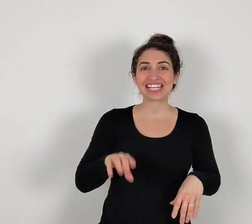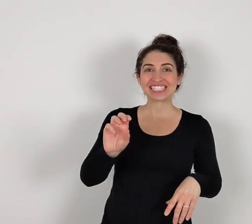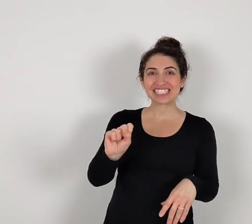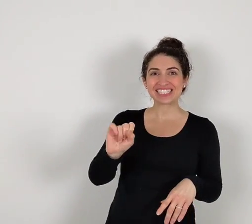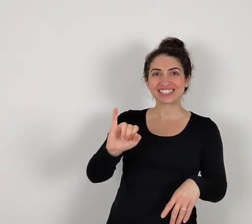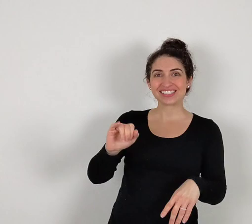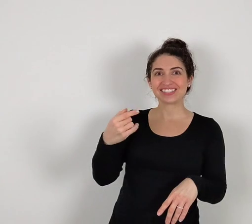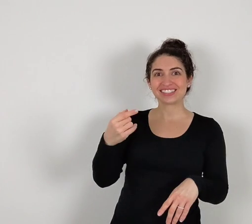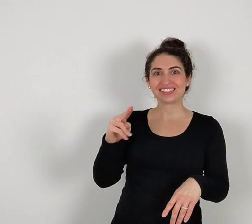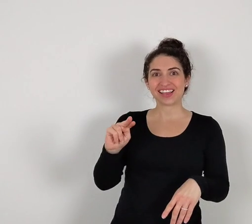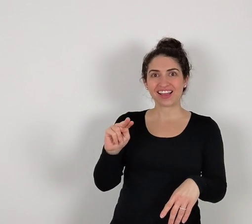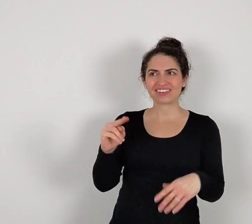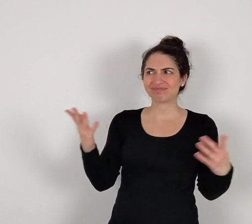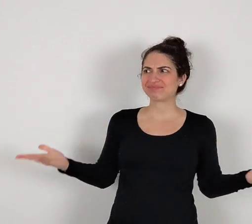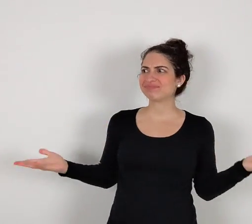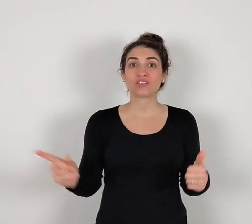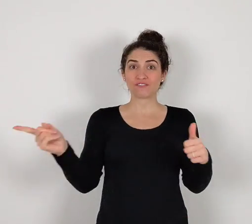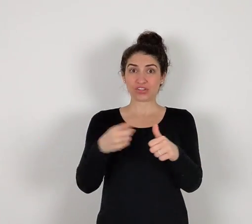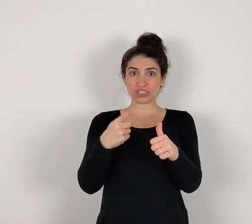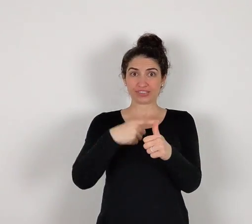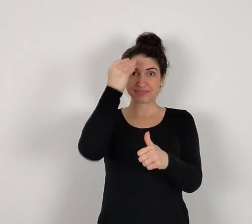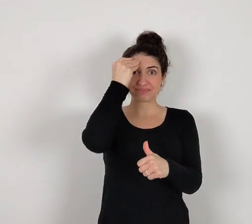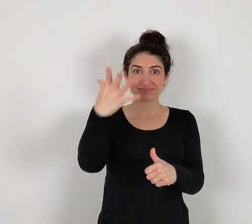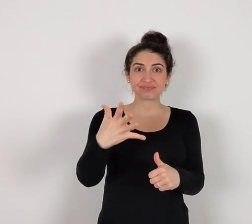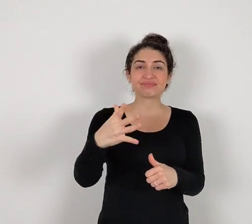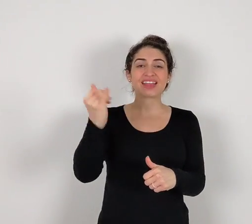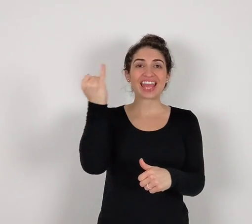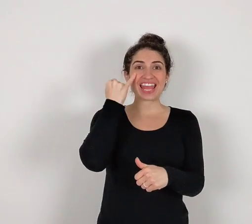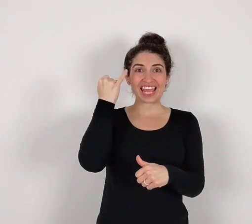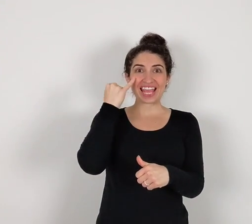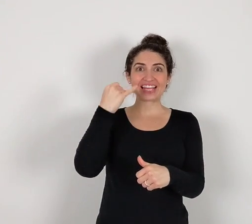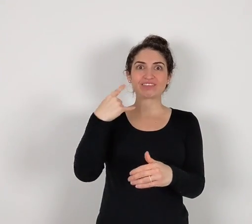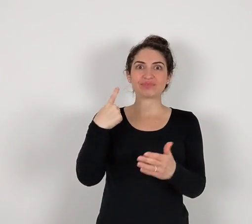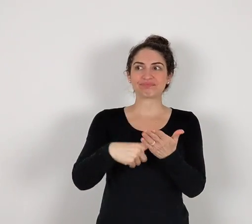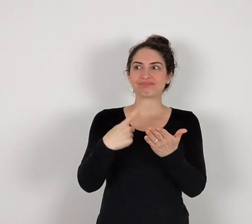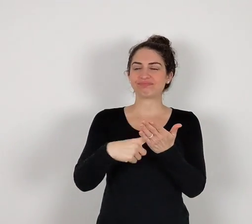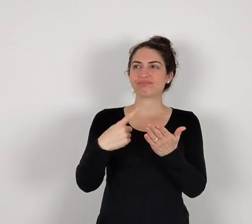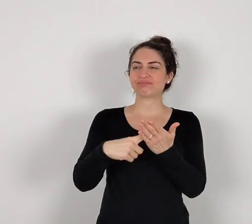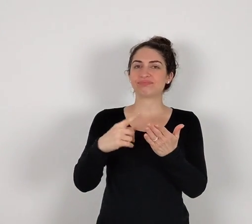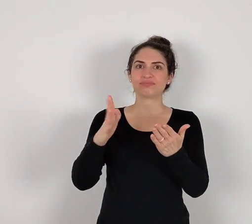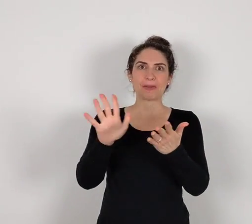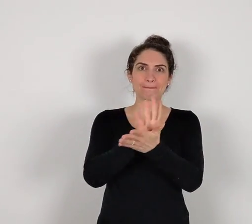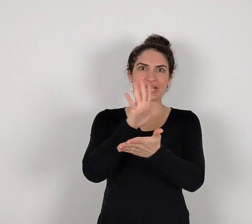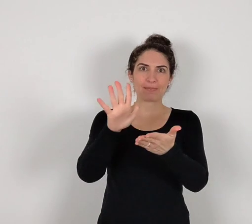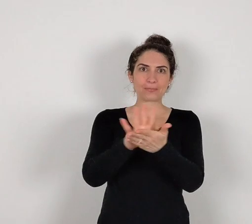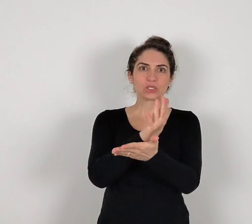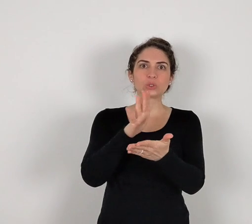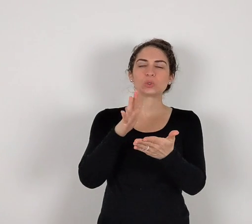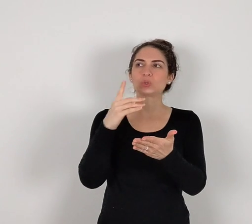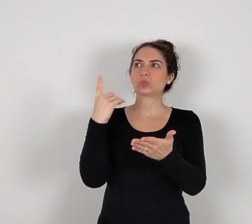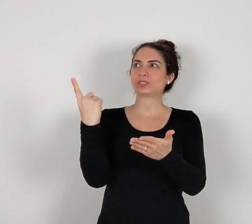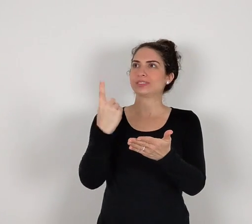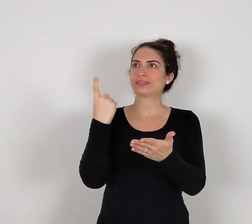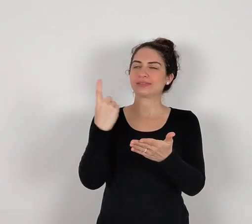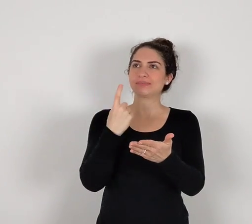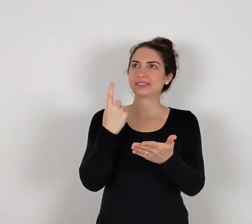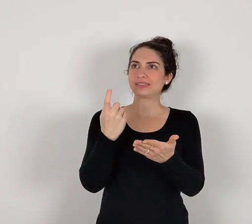S-I-G-N So first, I want to let you know: If we are talking about a paper, or...